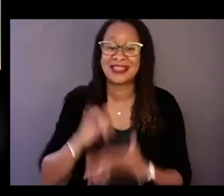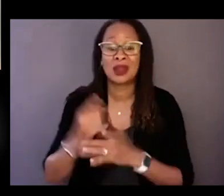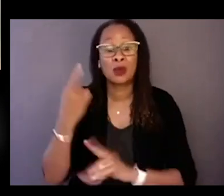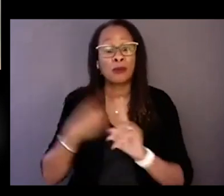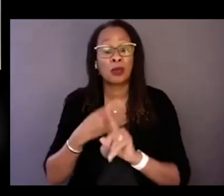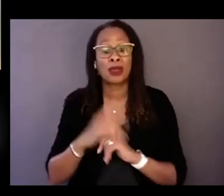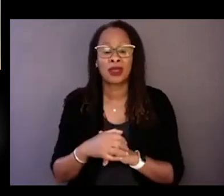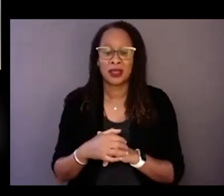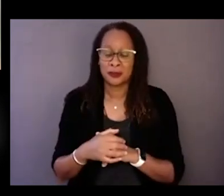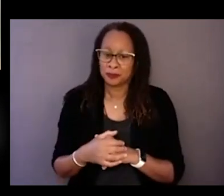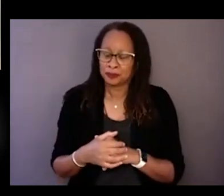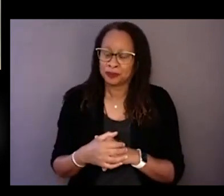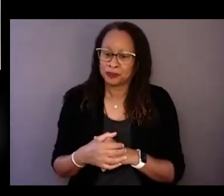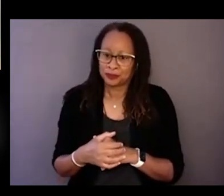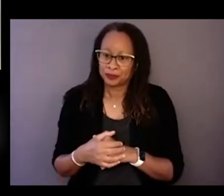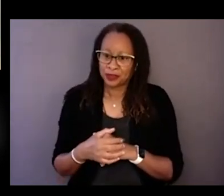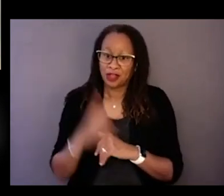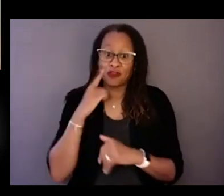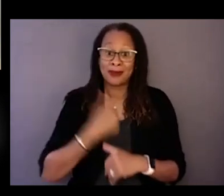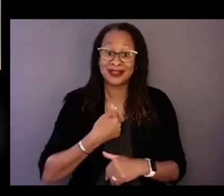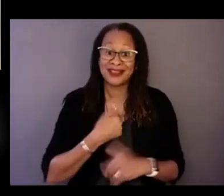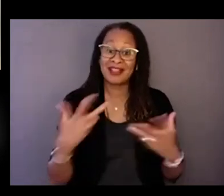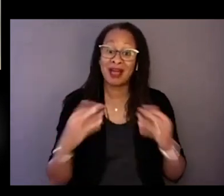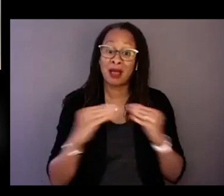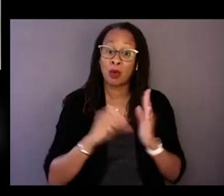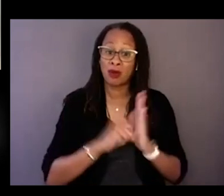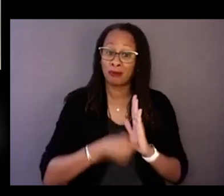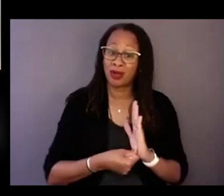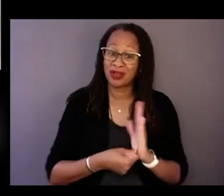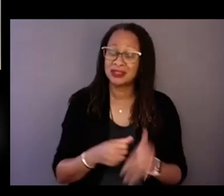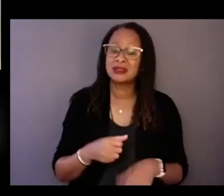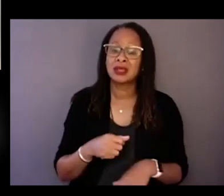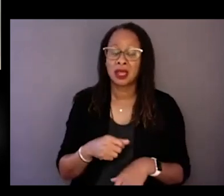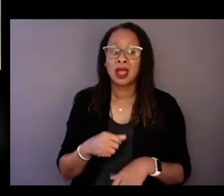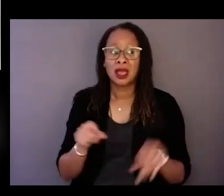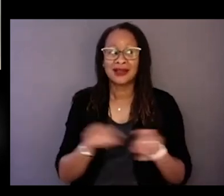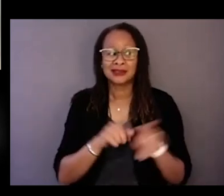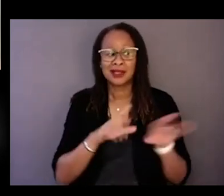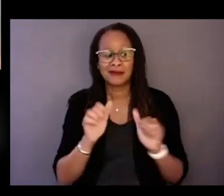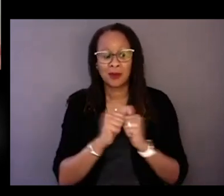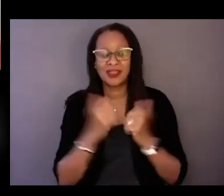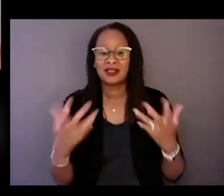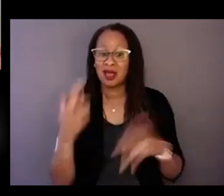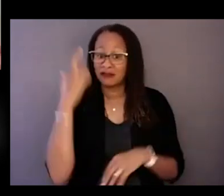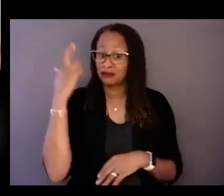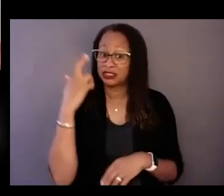And I think for me I was much more impressed coming away with a lot of the research that's being done.